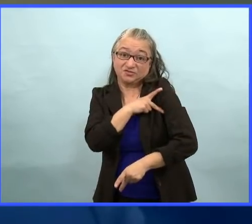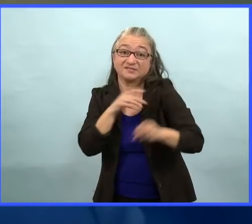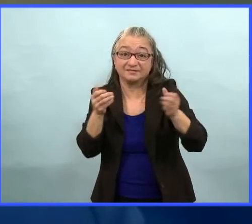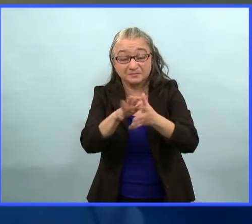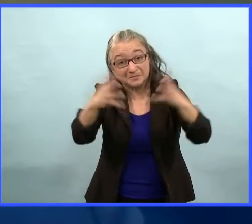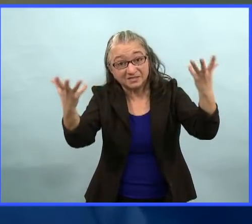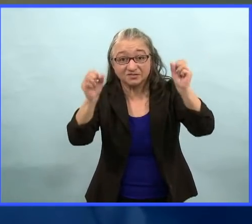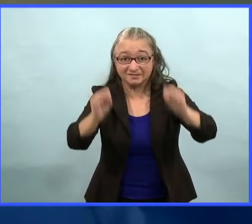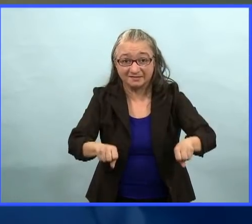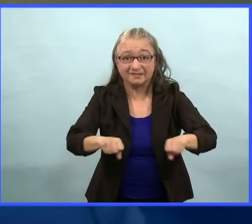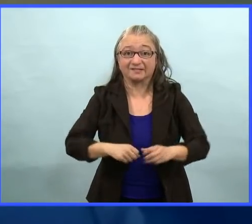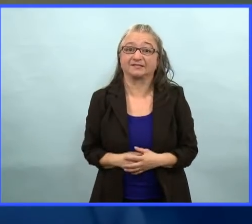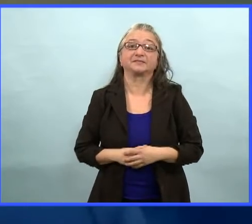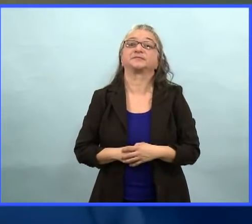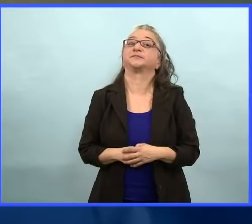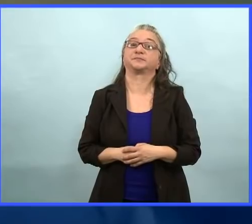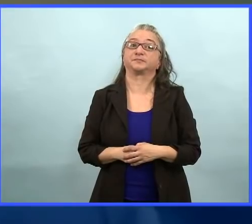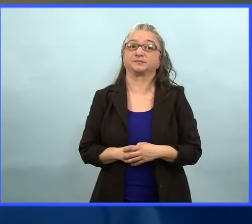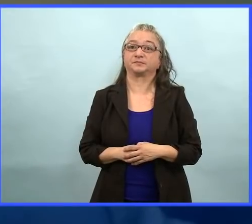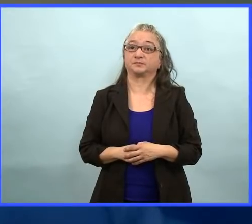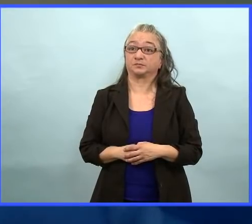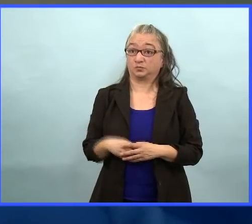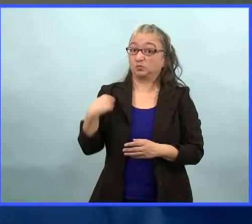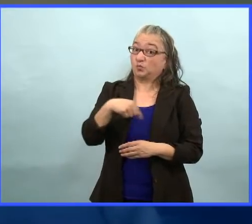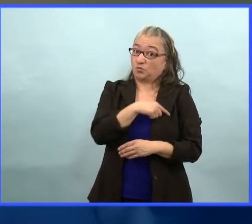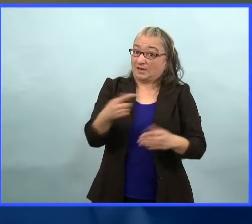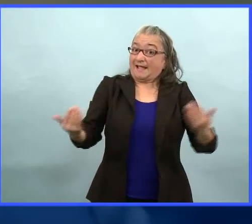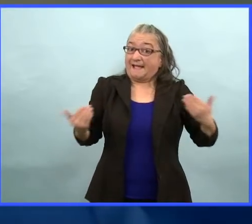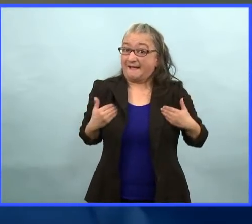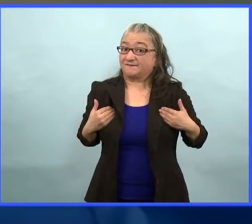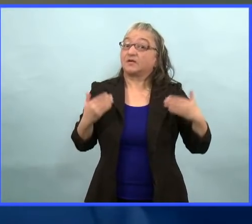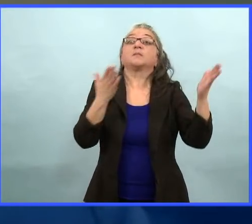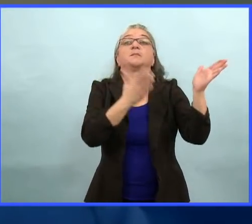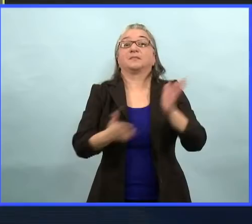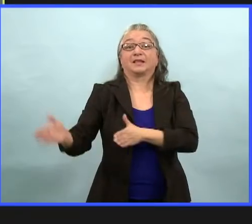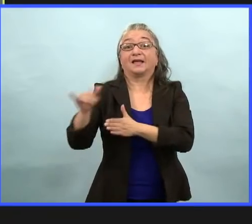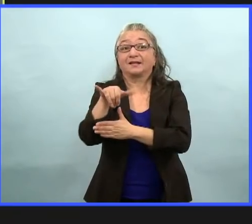um hopefully that answers with the questions that at least i'm qualified to answer thanks